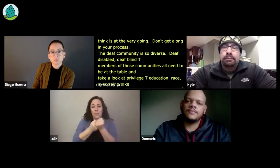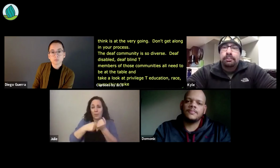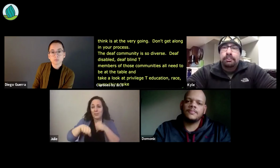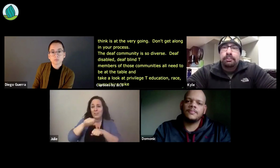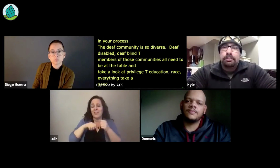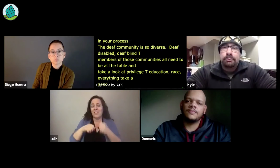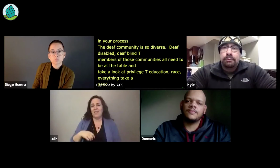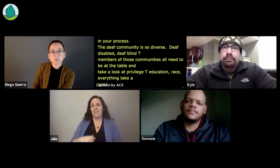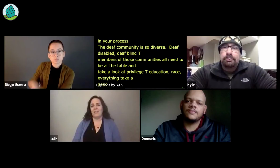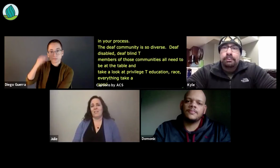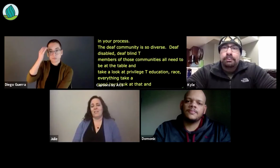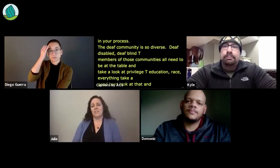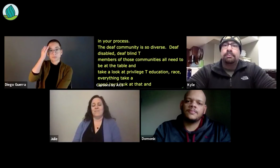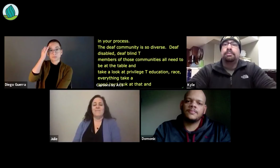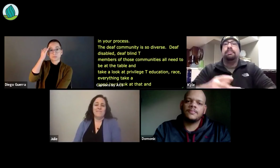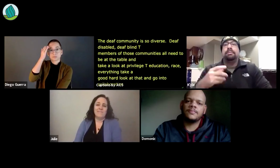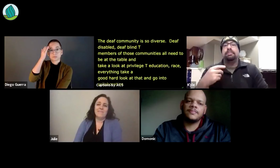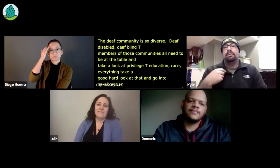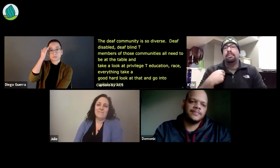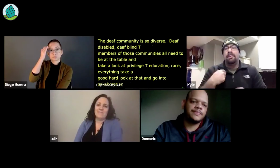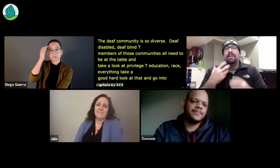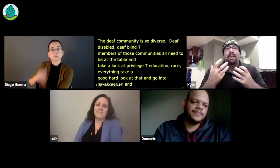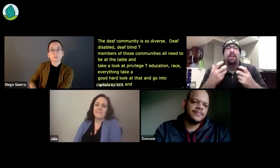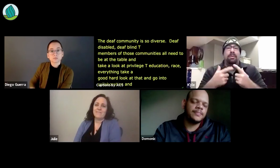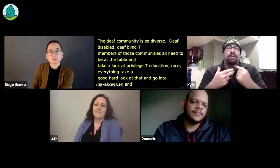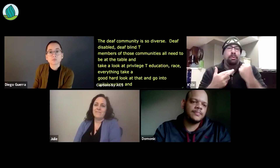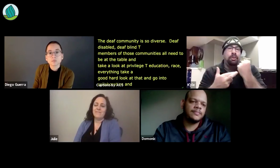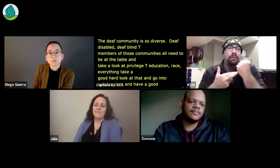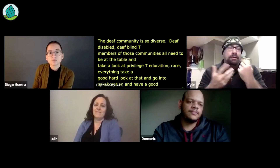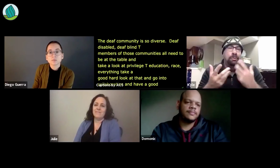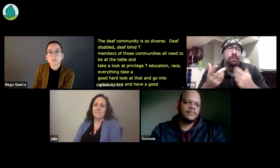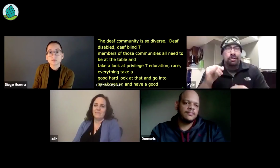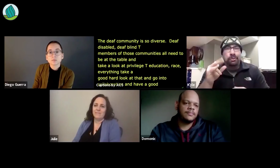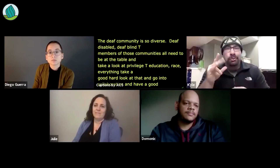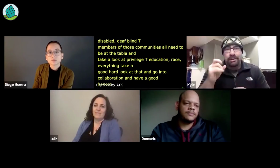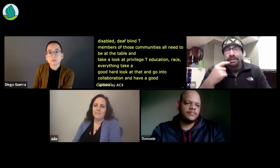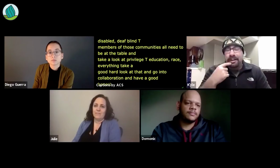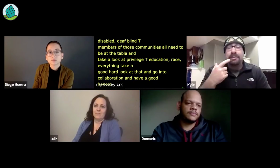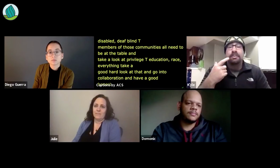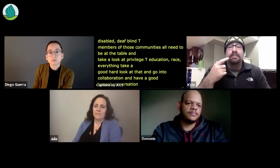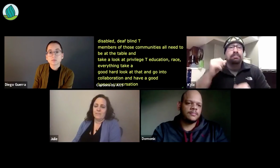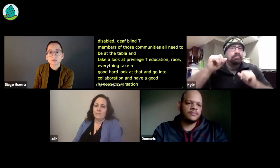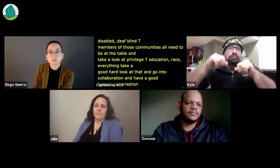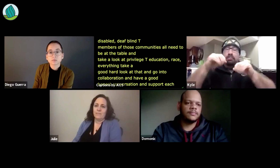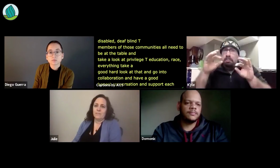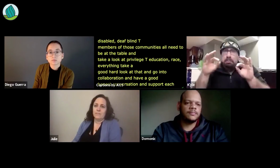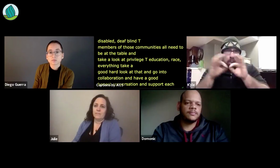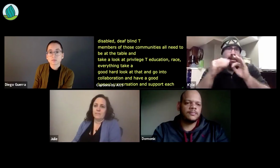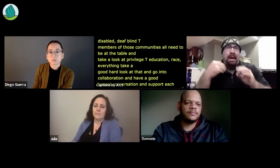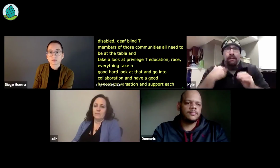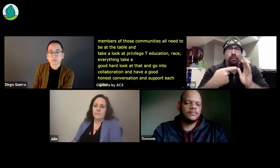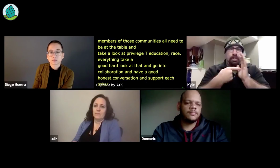I think that's key. This is Kyle. I'd like to reinforce everything Julie said. It's so important to have representation